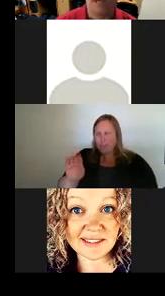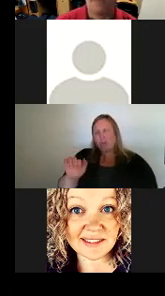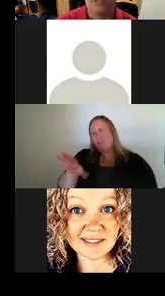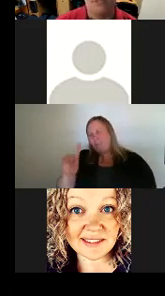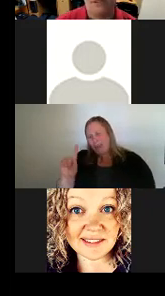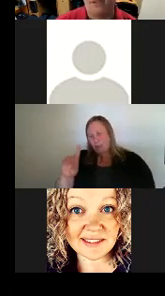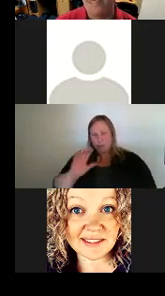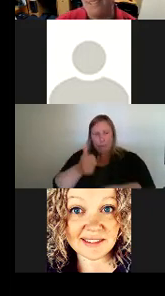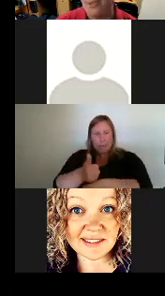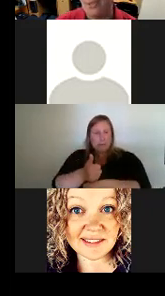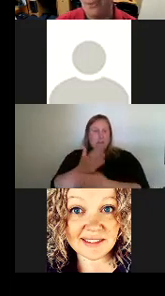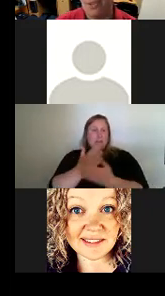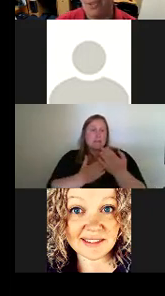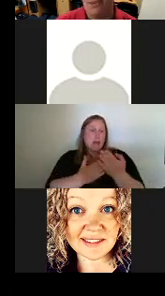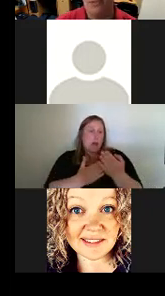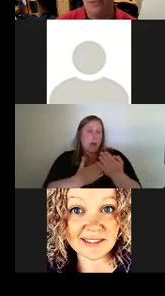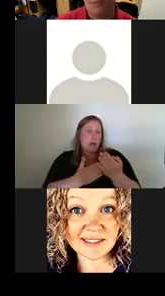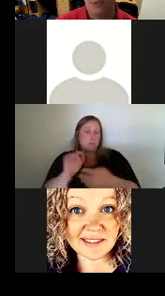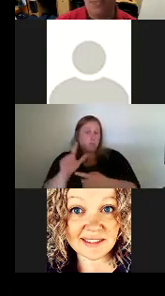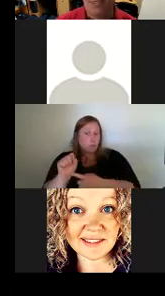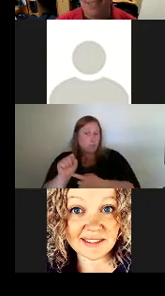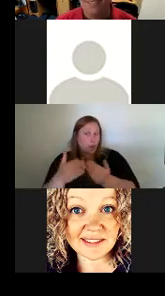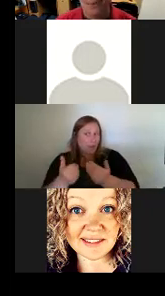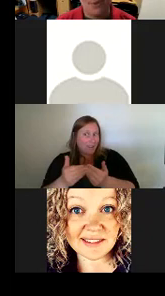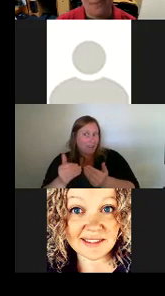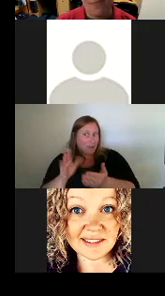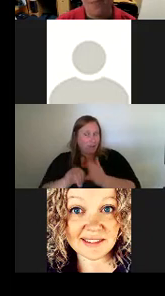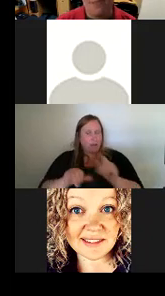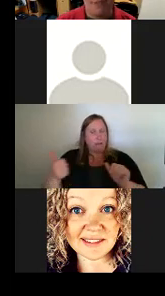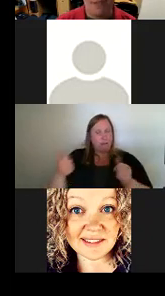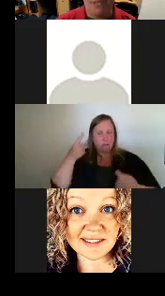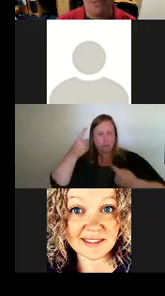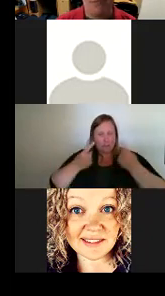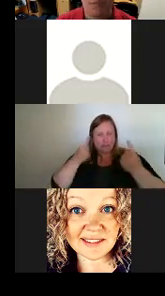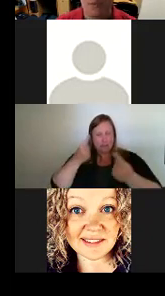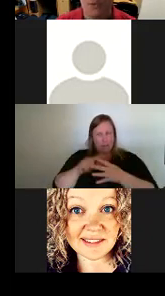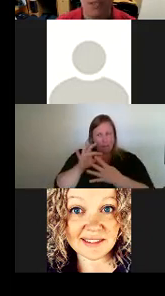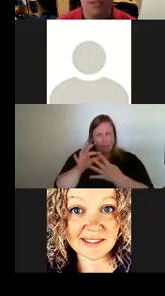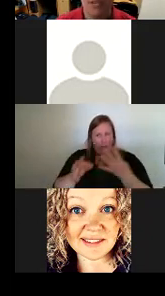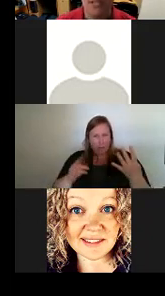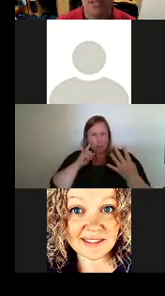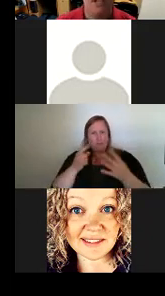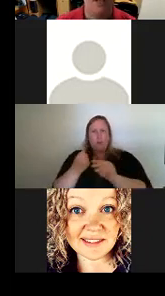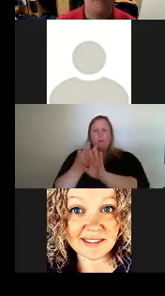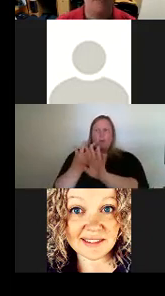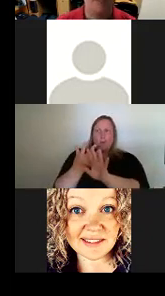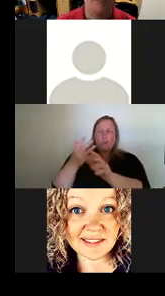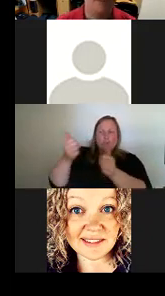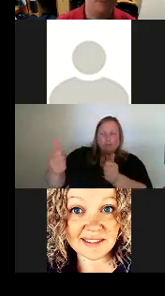SOME OPTIONS ARE EASIER TO USE THAN OTHERS. WE HAVE A LOT OF OPTIONS FOR REMOTE TRAINING.